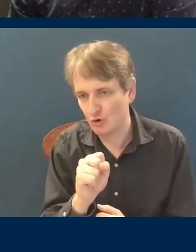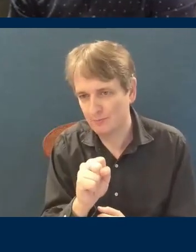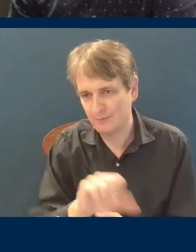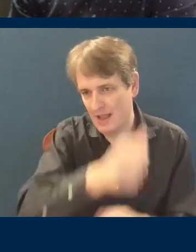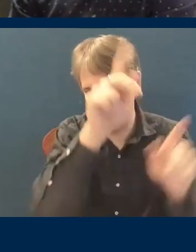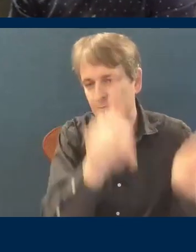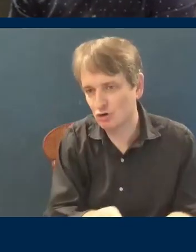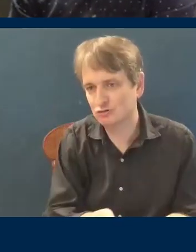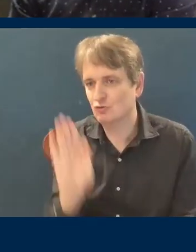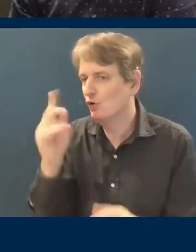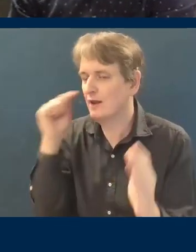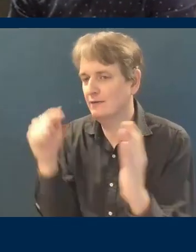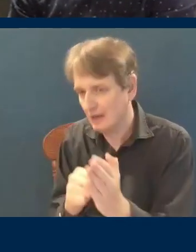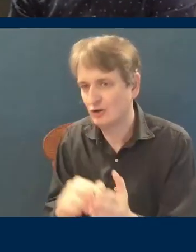so again, don't just assume